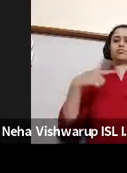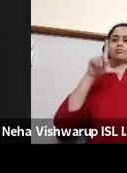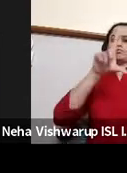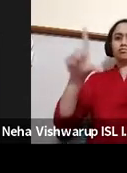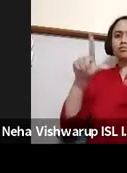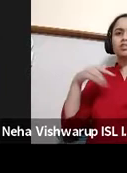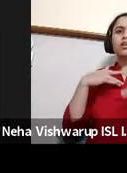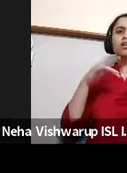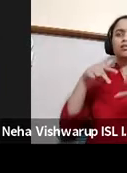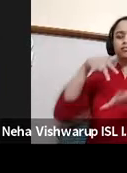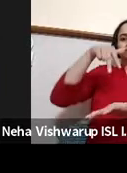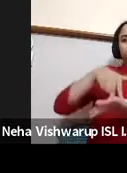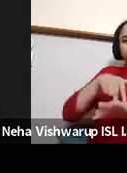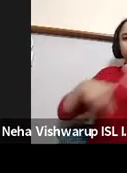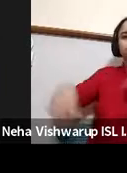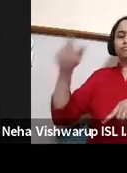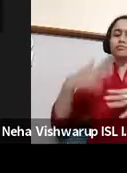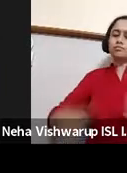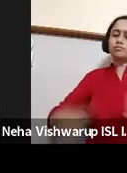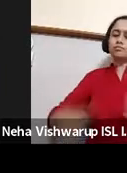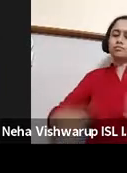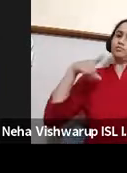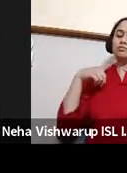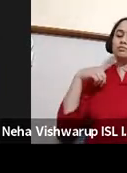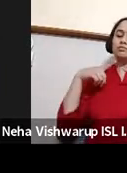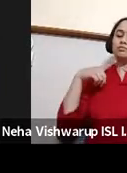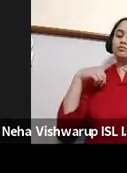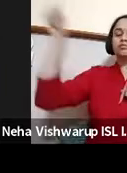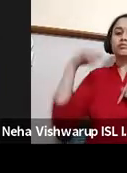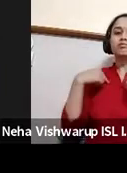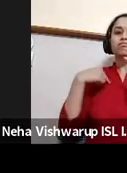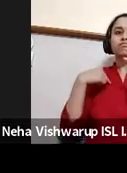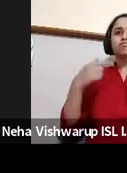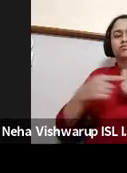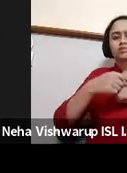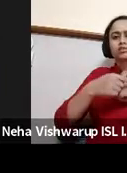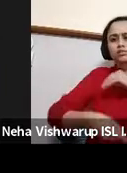foot owing in large part to his teenage years when he spent a lot of time as a traveling photographer